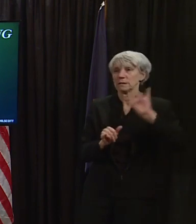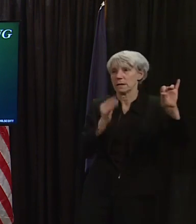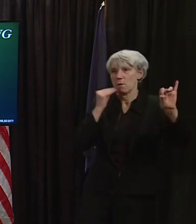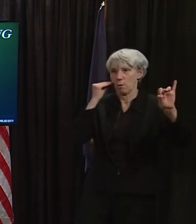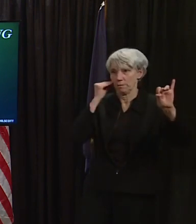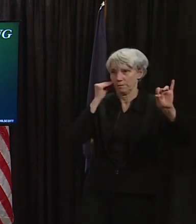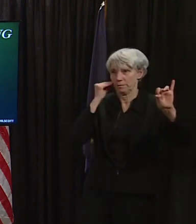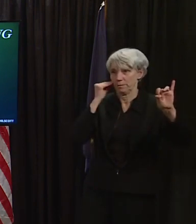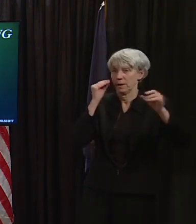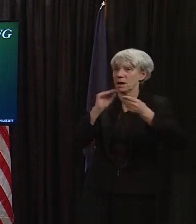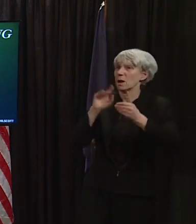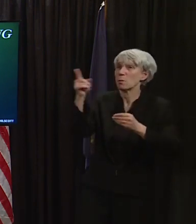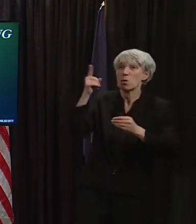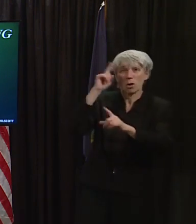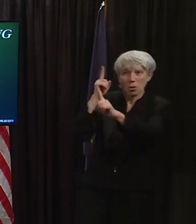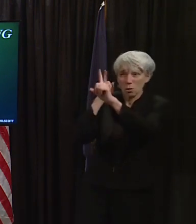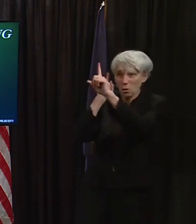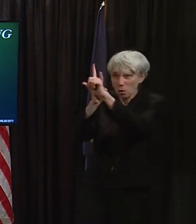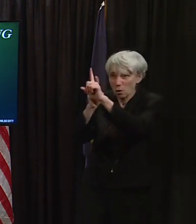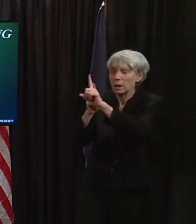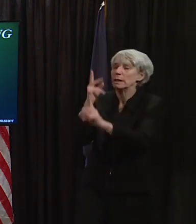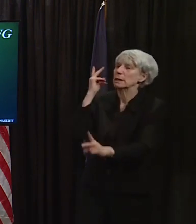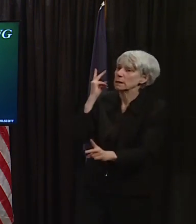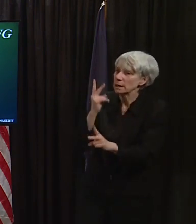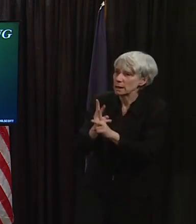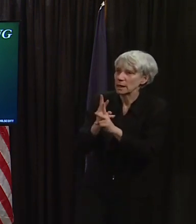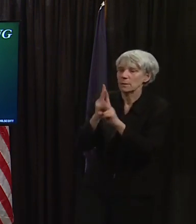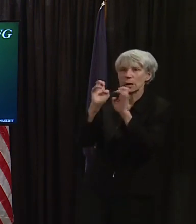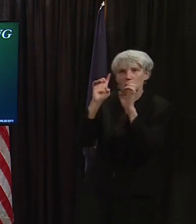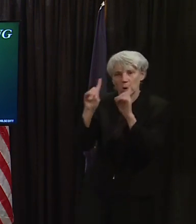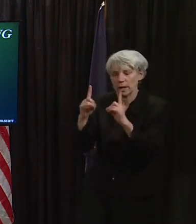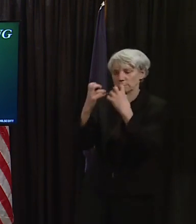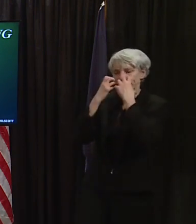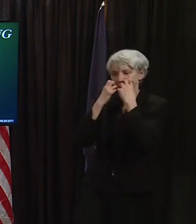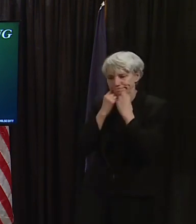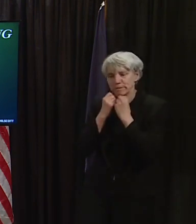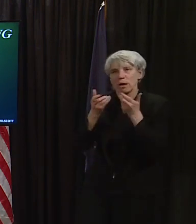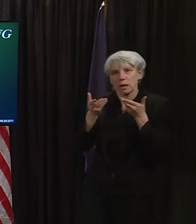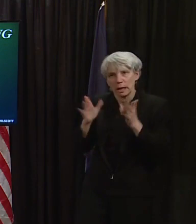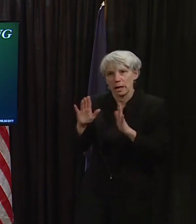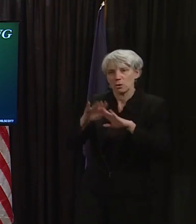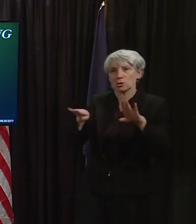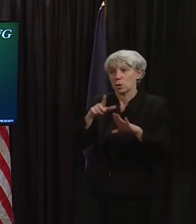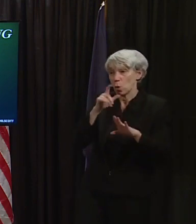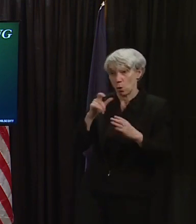youth keeping kids who should be in school in school. We keep learning from